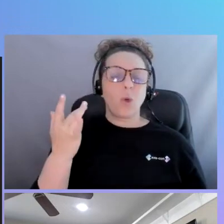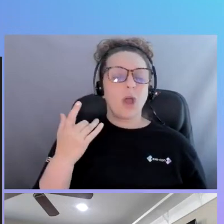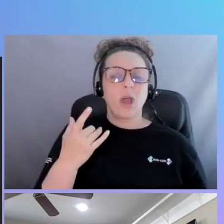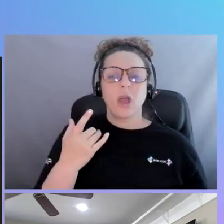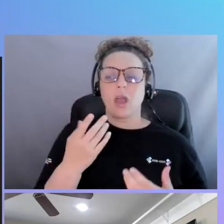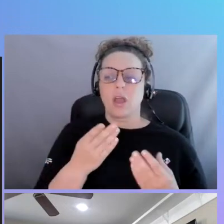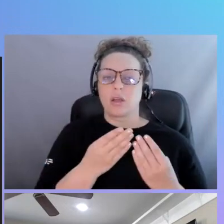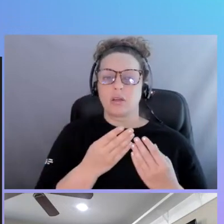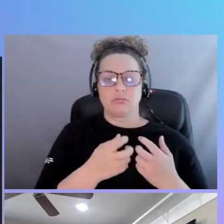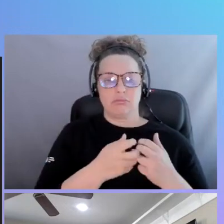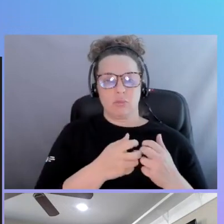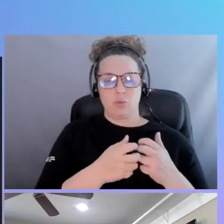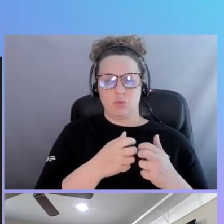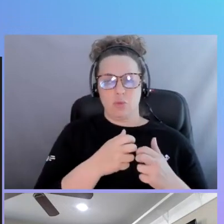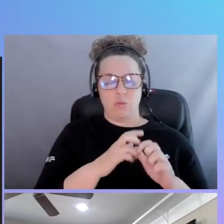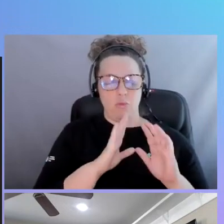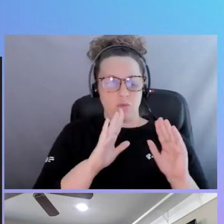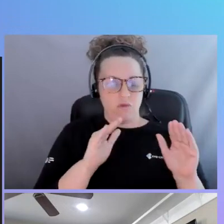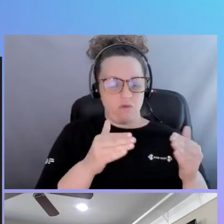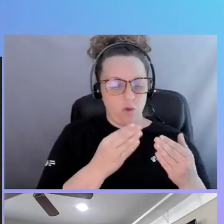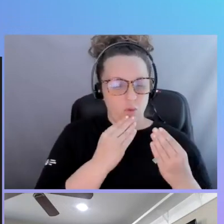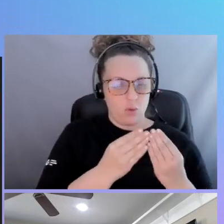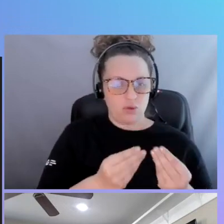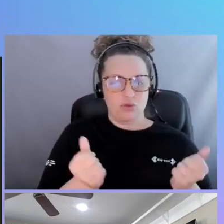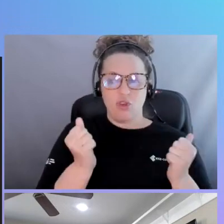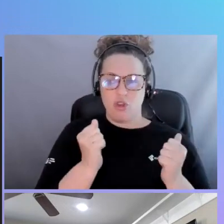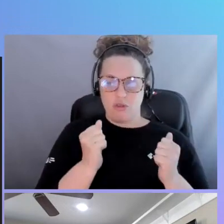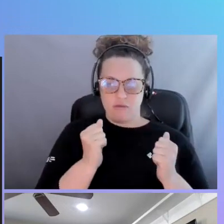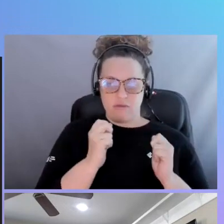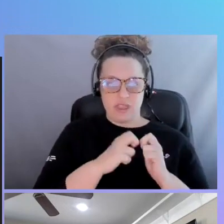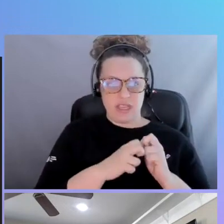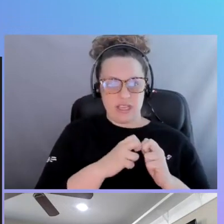problem will solve the, uh, the issue and hopefully provide the